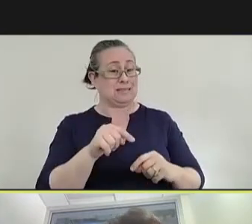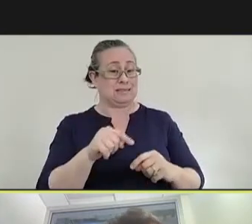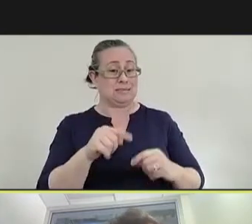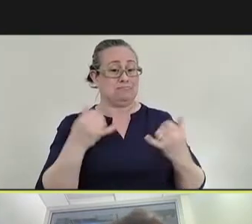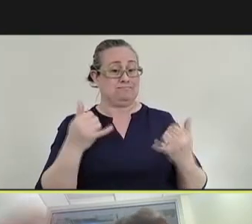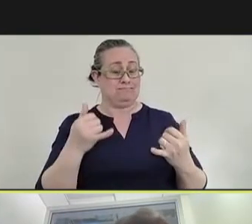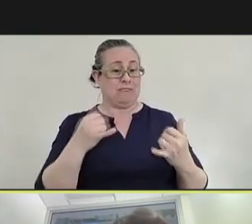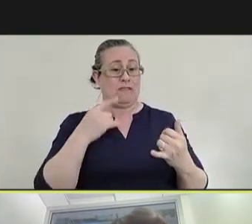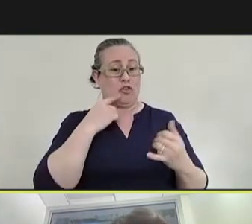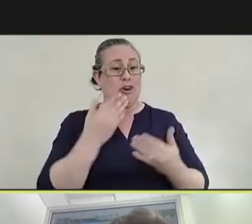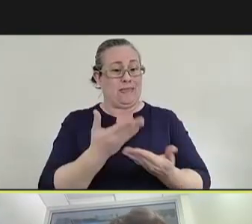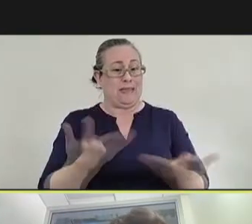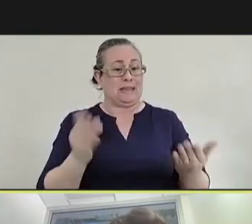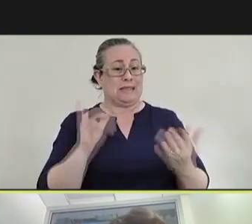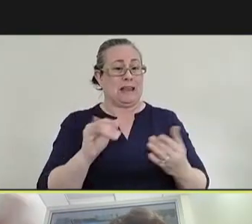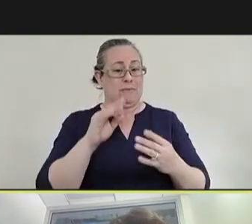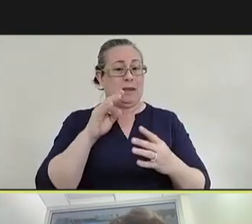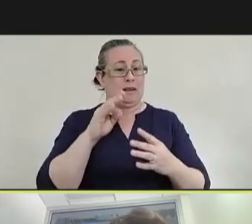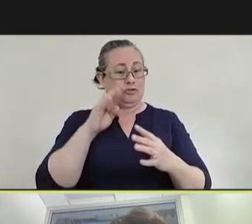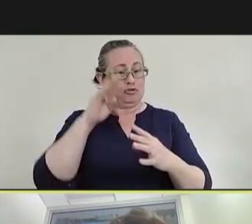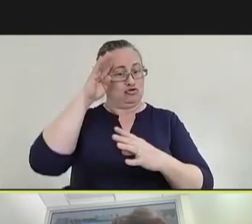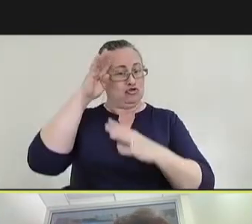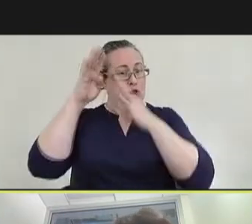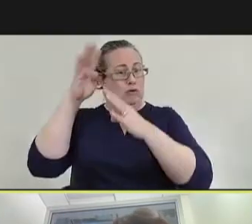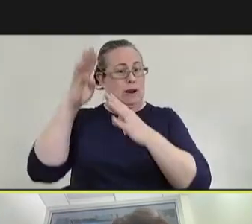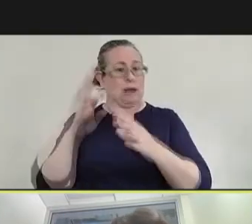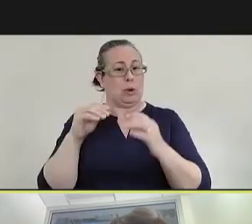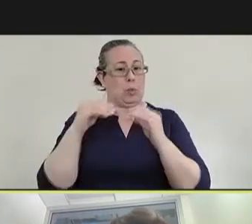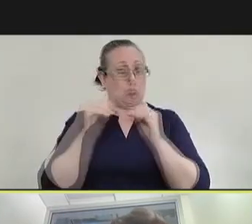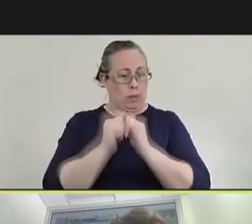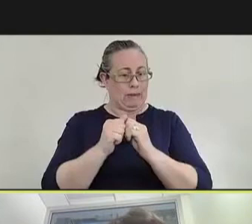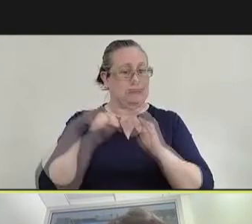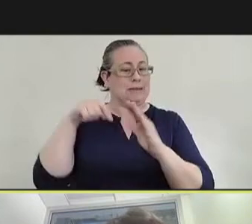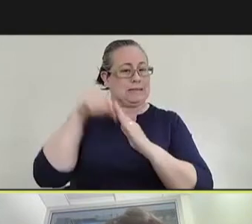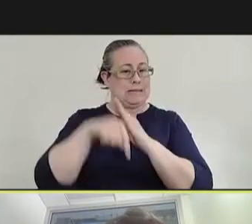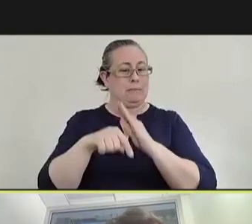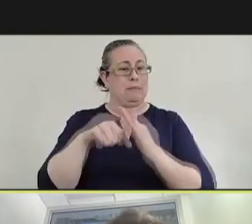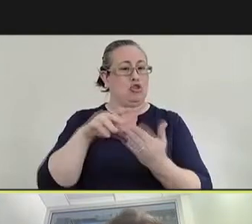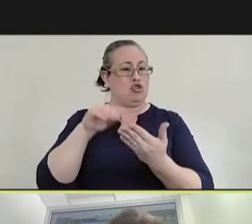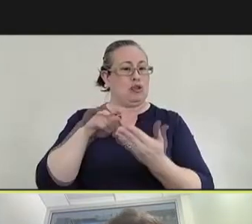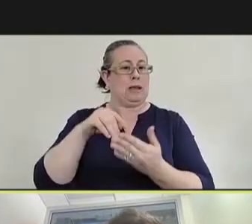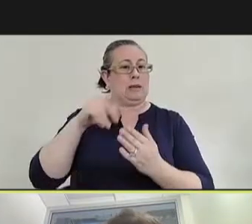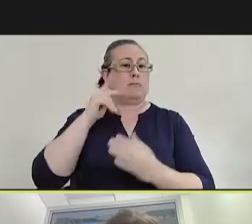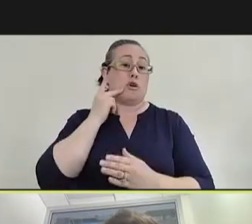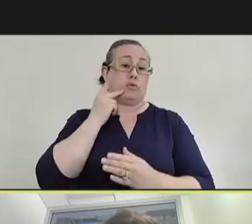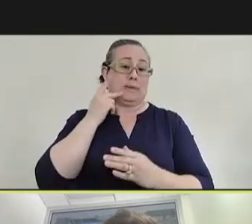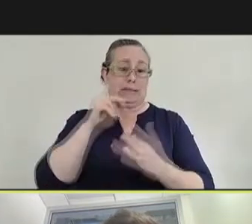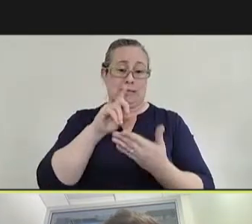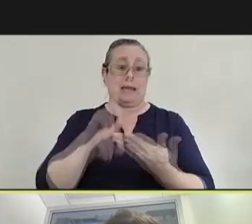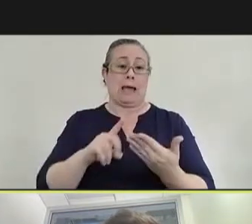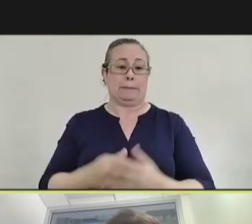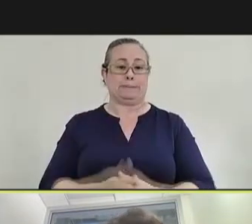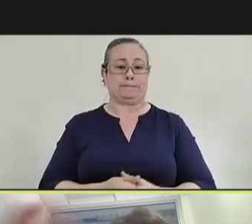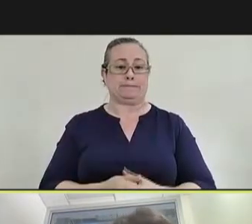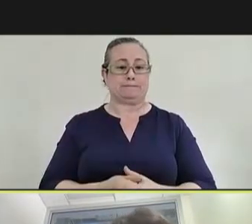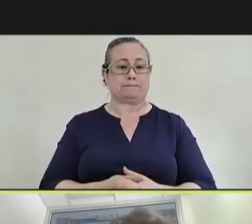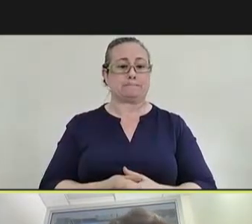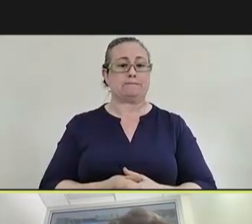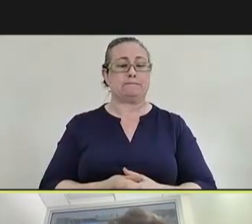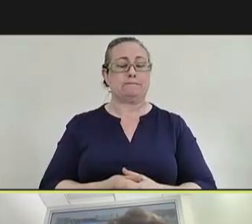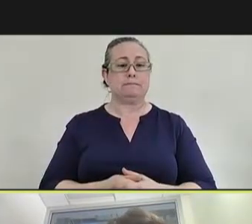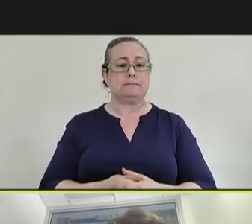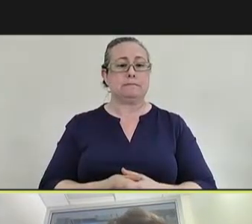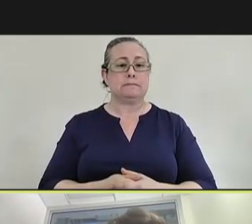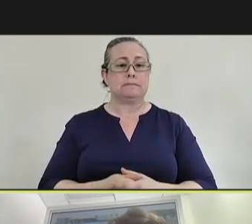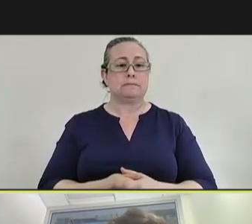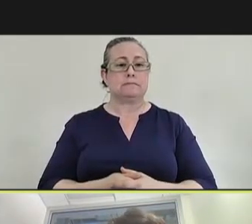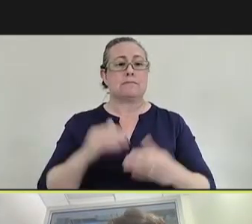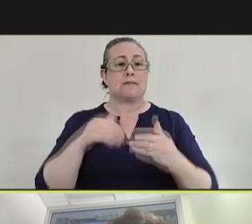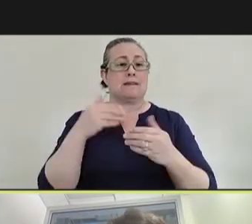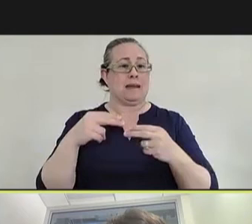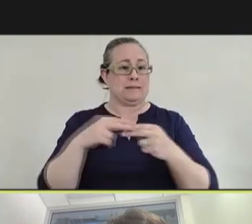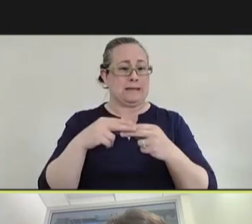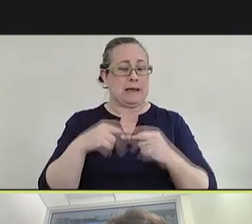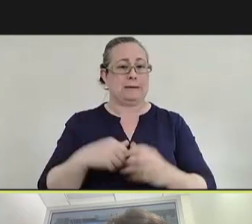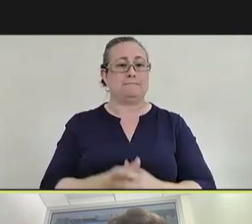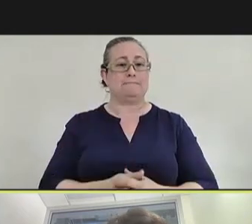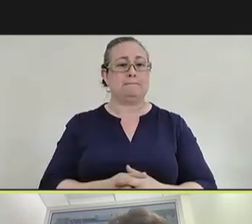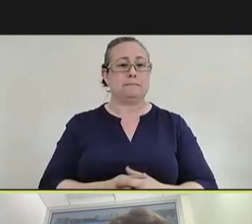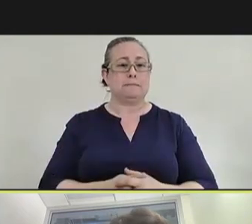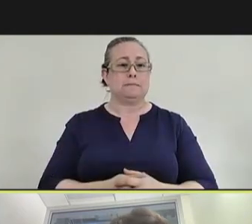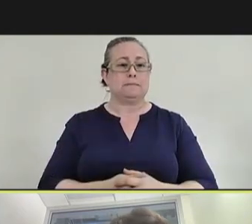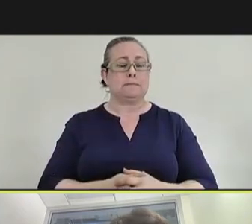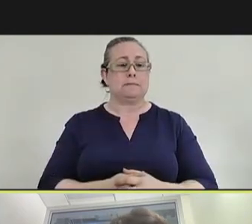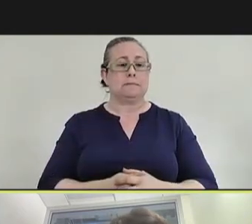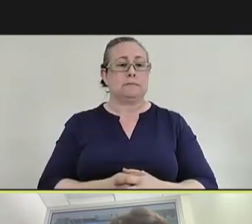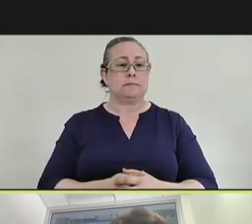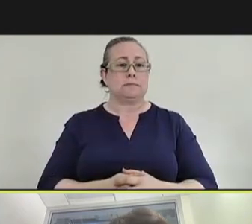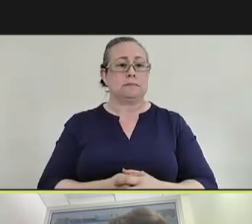stuff that's been generated with all these deep learning protein design methods. And so just to